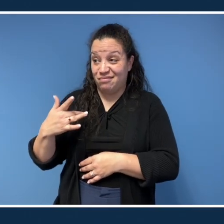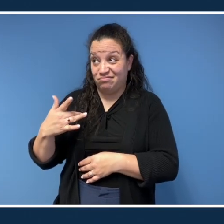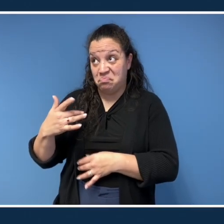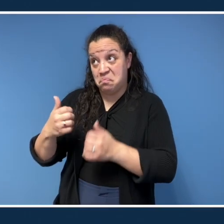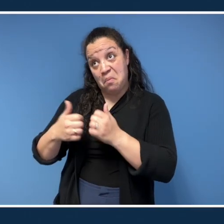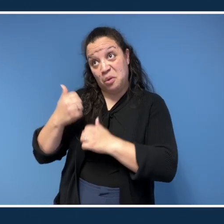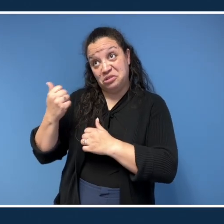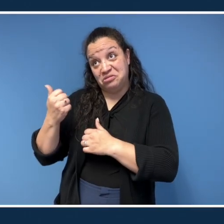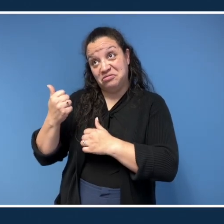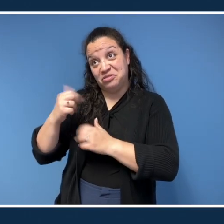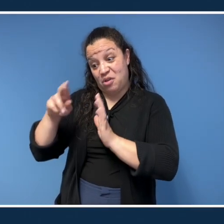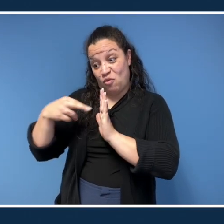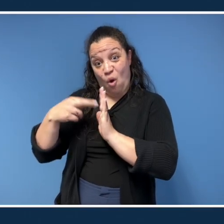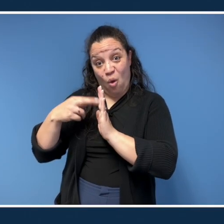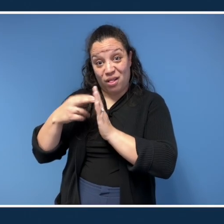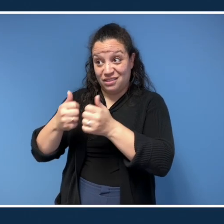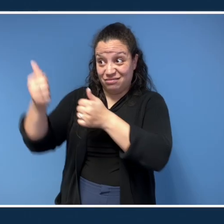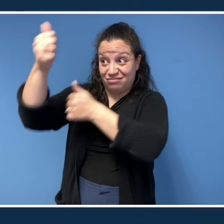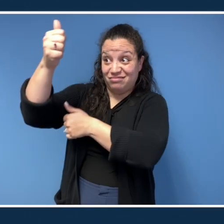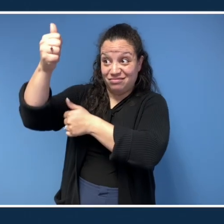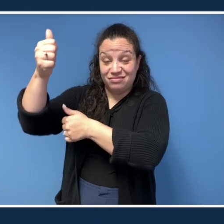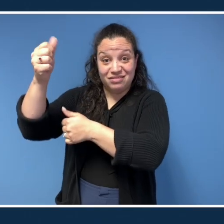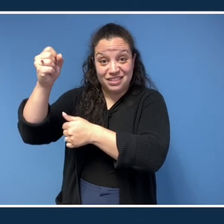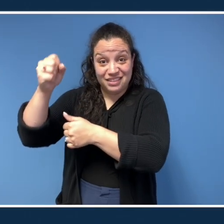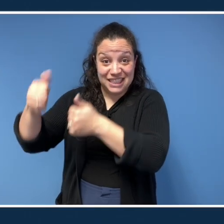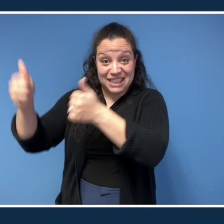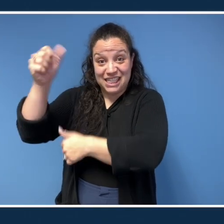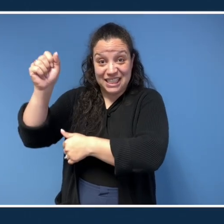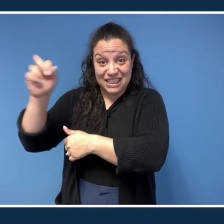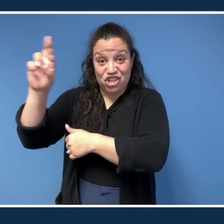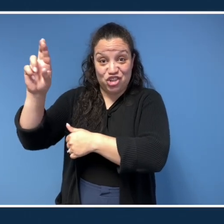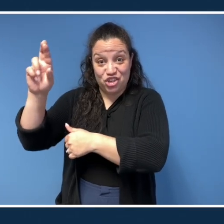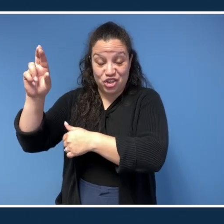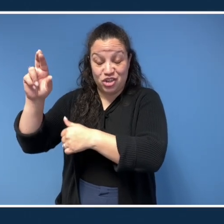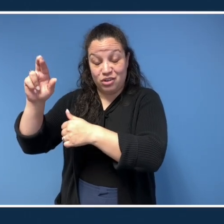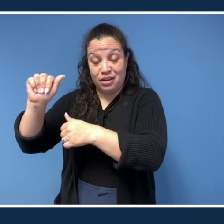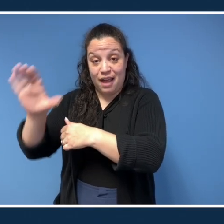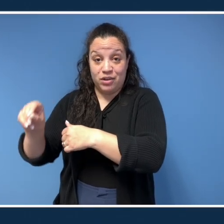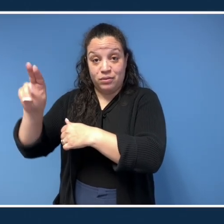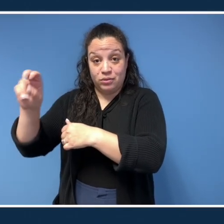Scotian male leader at the college. I am obviously a biracial woman with the privilege of sitting around the executive table. And,